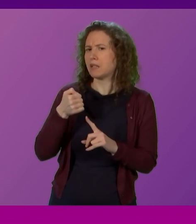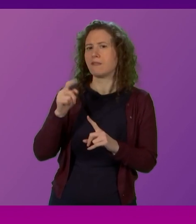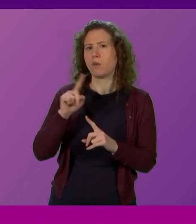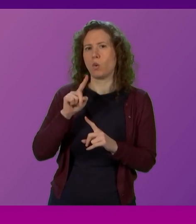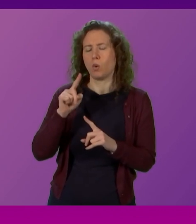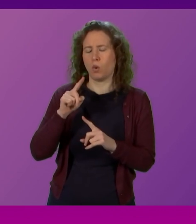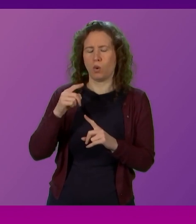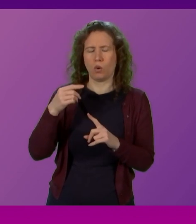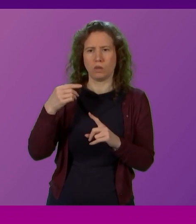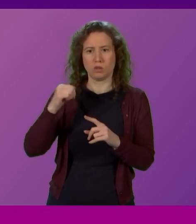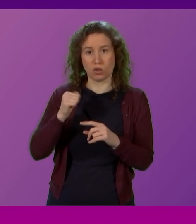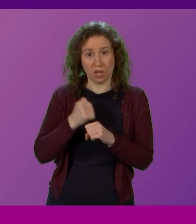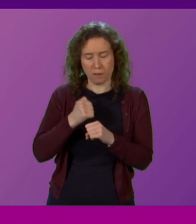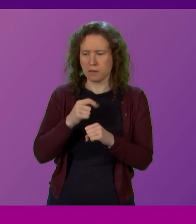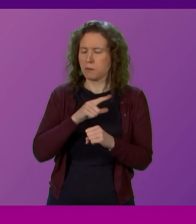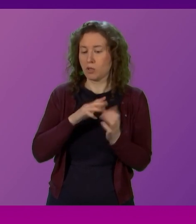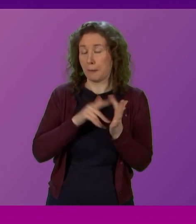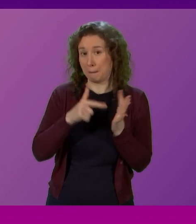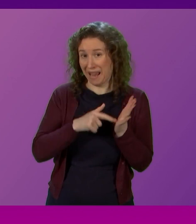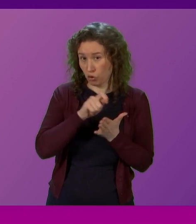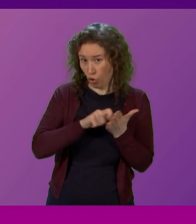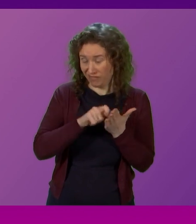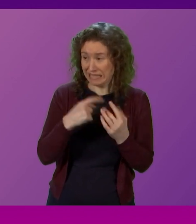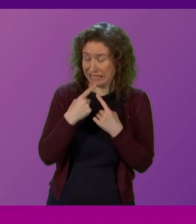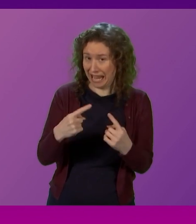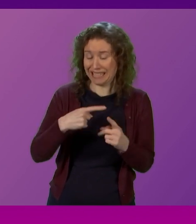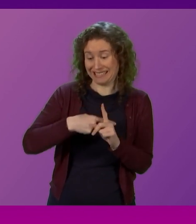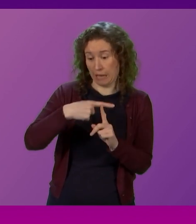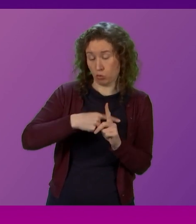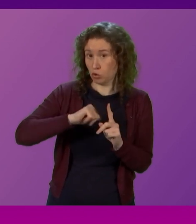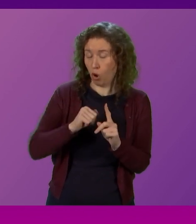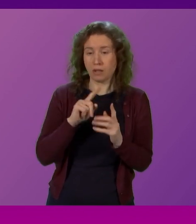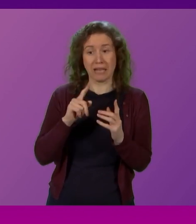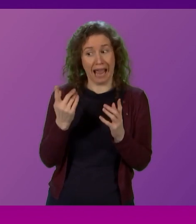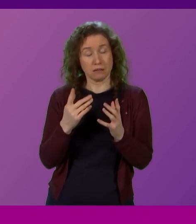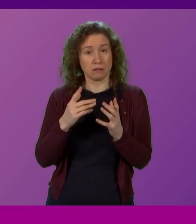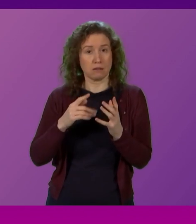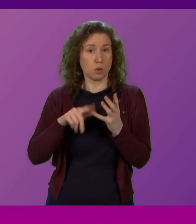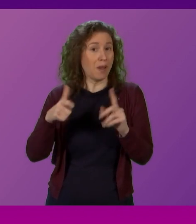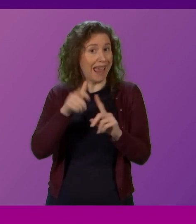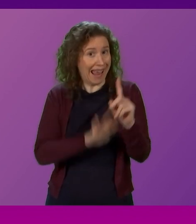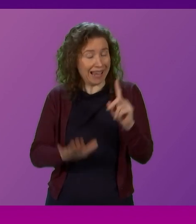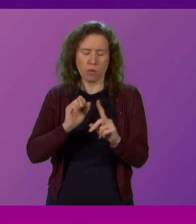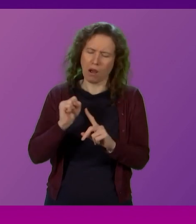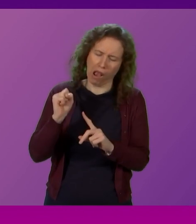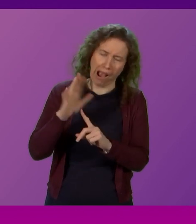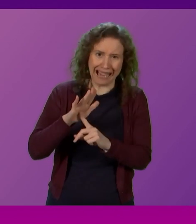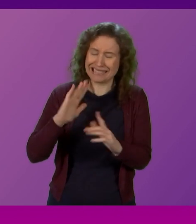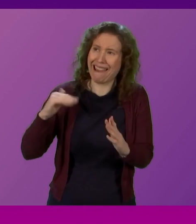following Met Office reports that temperatures in Scotland and the United Kingdom reached the highest on record in 2022.